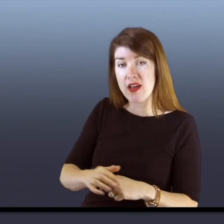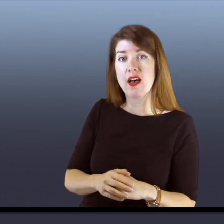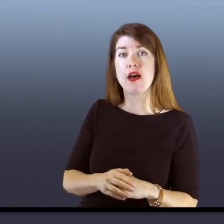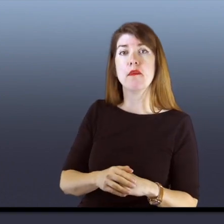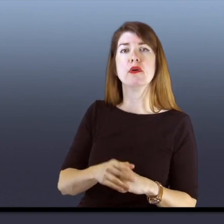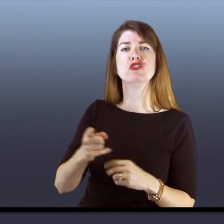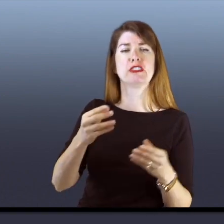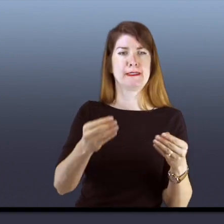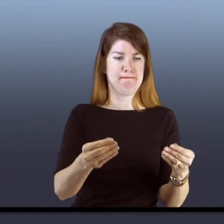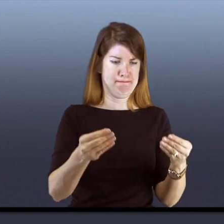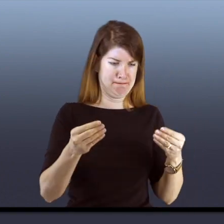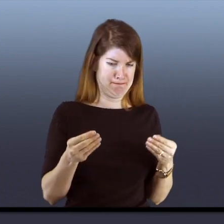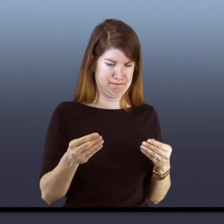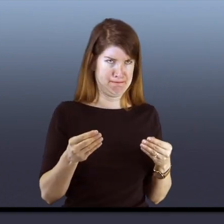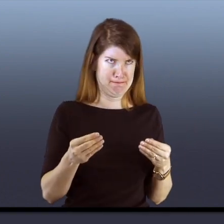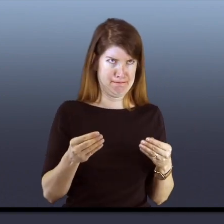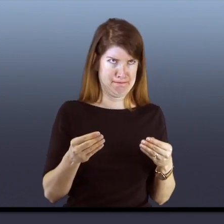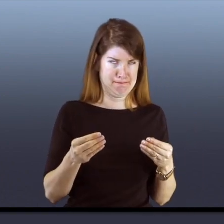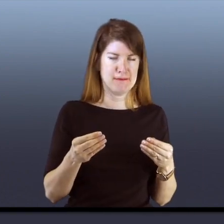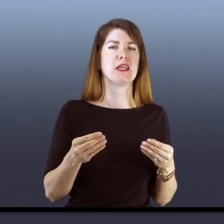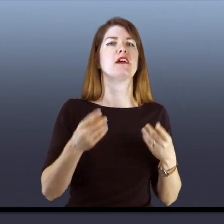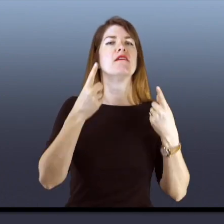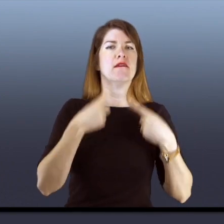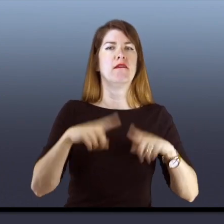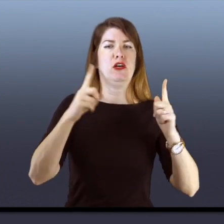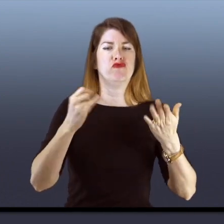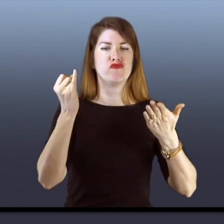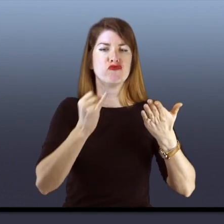At first she didn't. And then she drew me a picture.